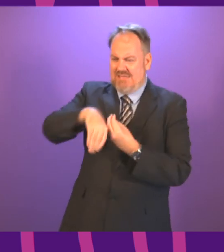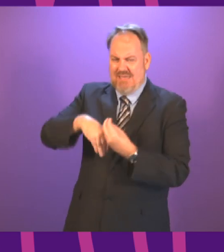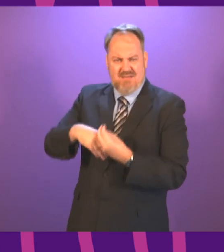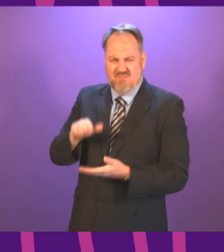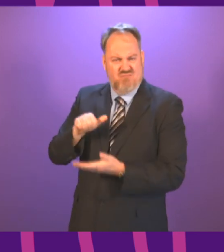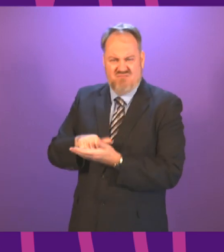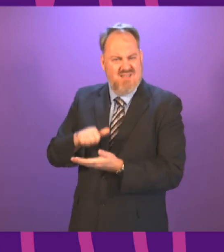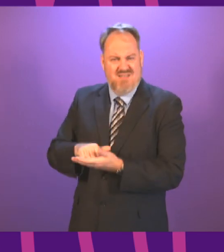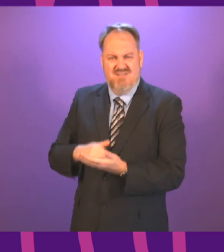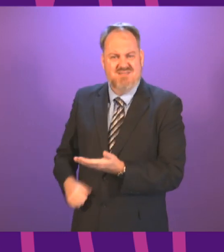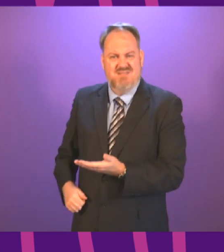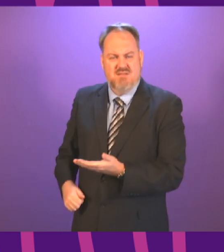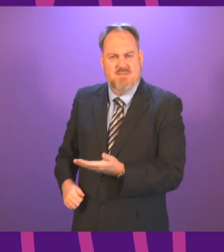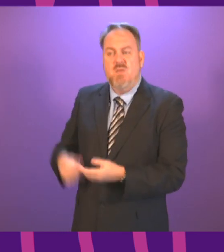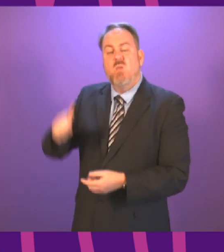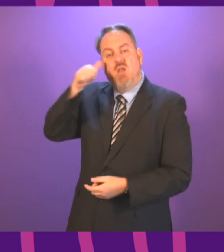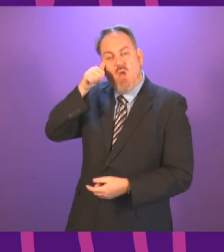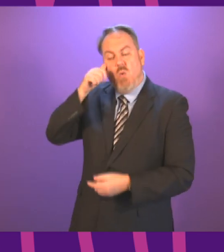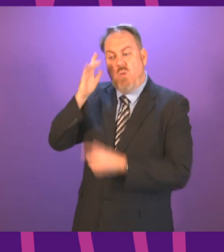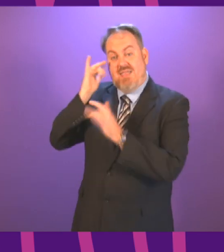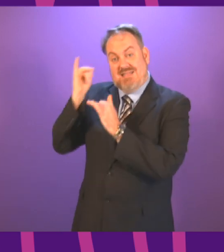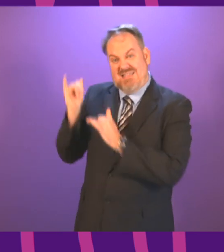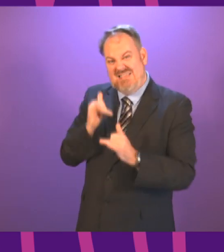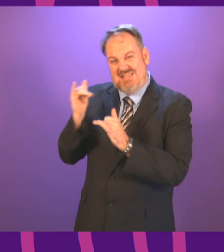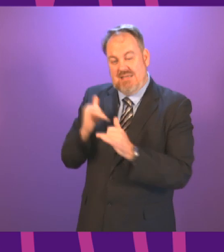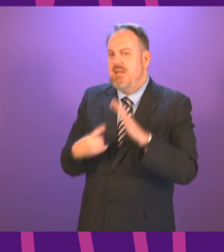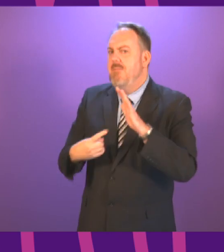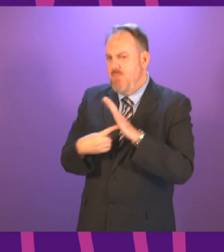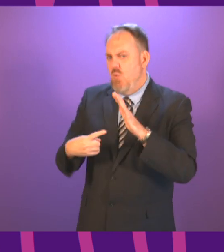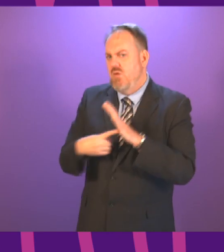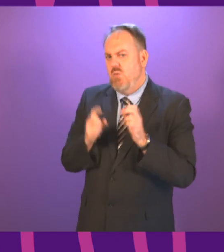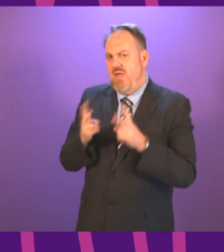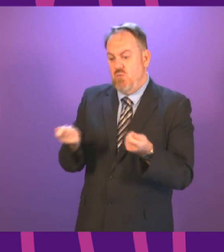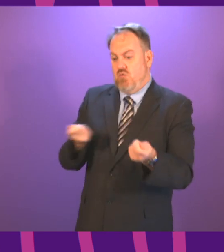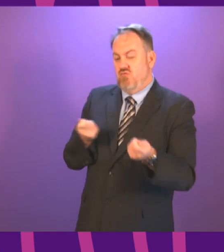All parties recognise the importance of testing as a crucial tool in suppressing coronavirus.